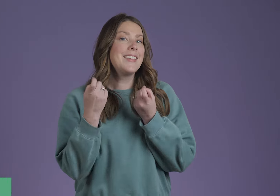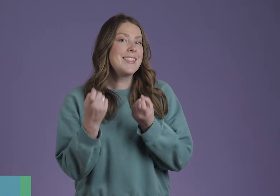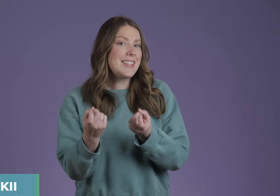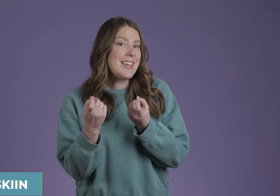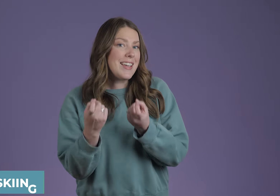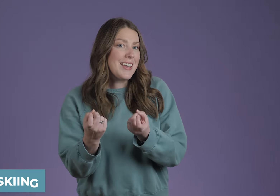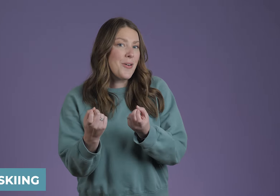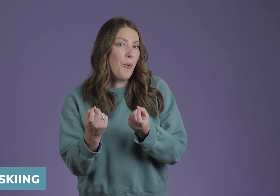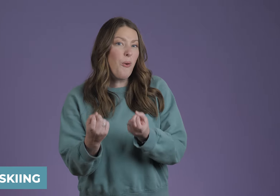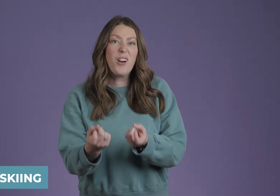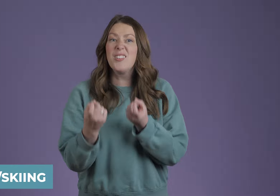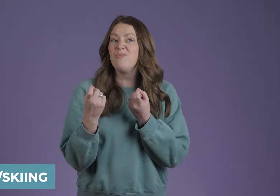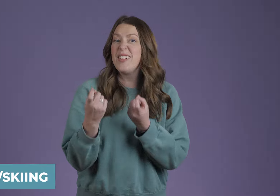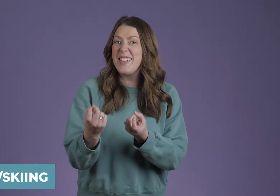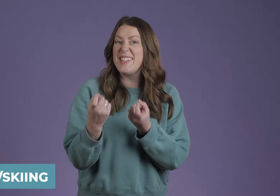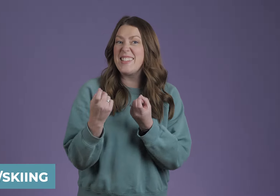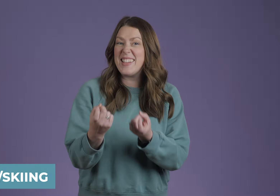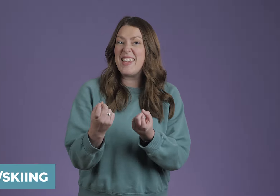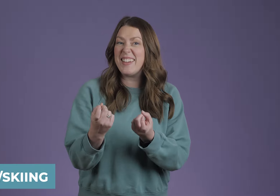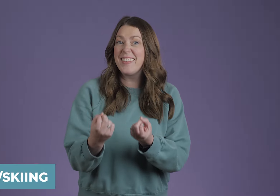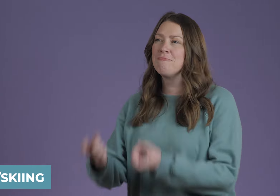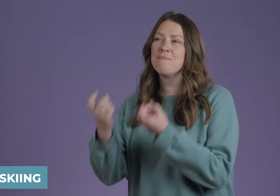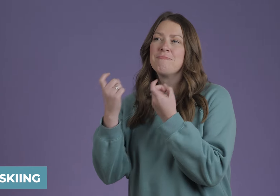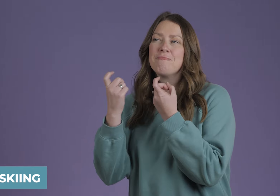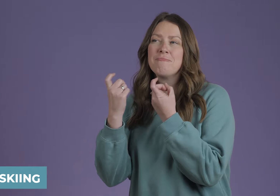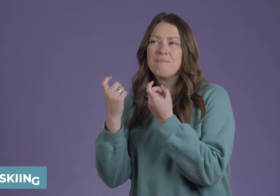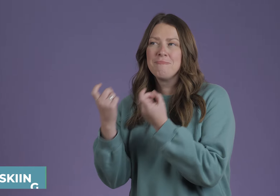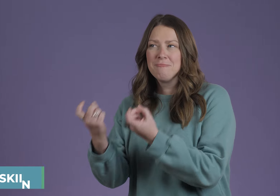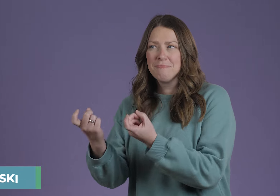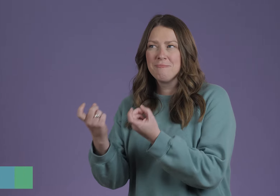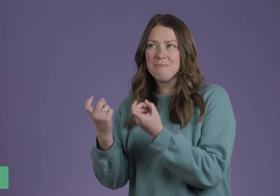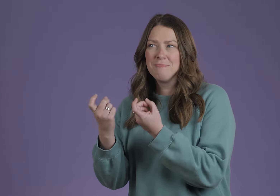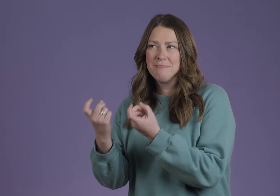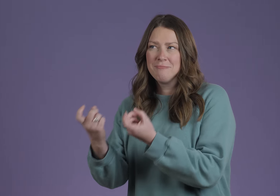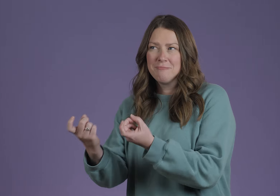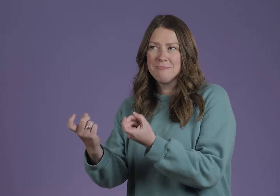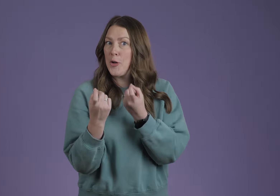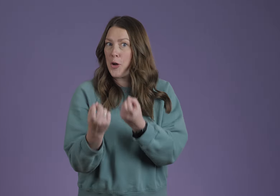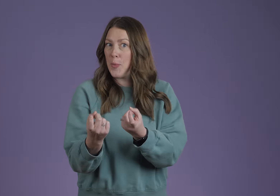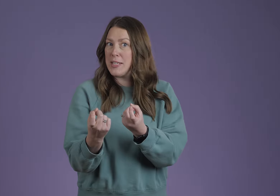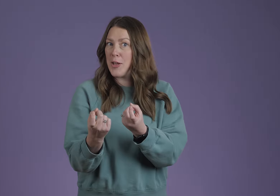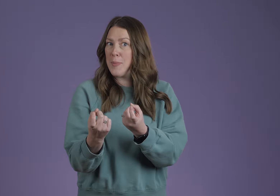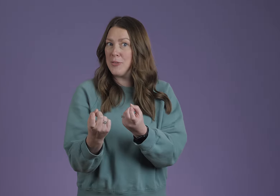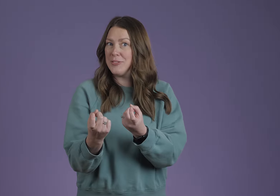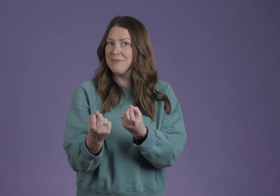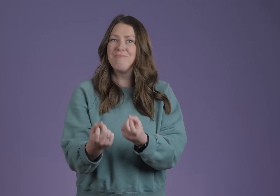Ski or skiing. Here are your blades going down the mountain.